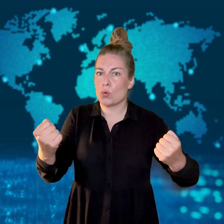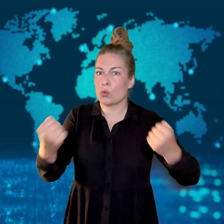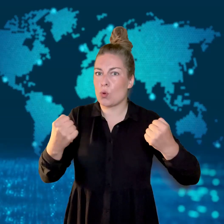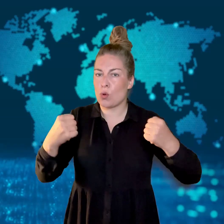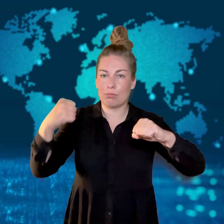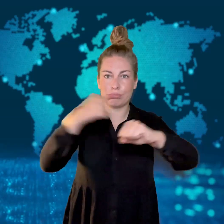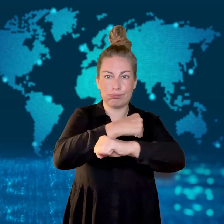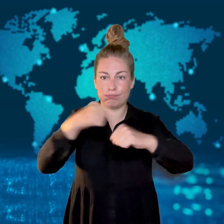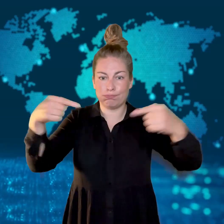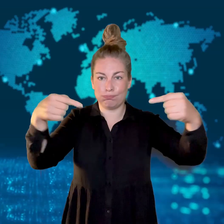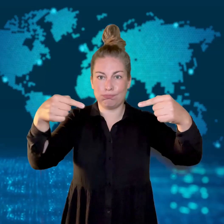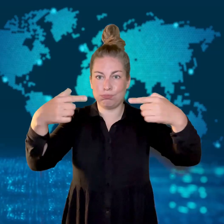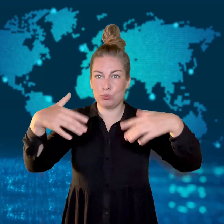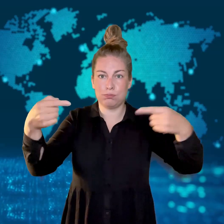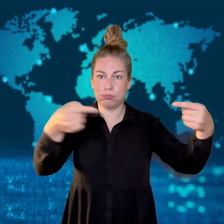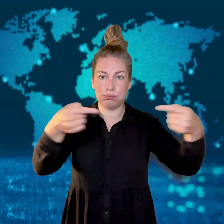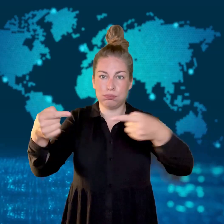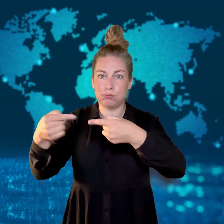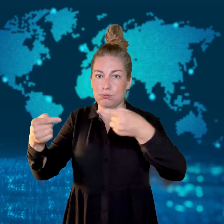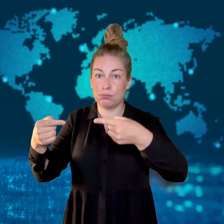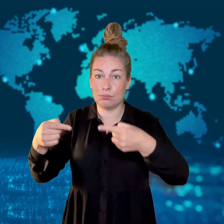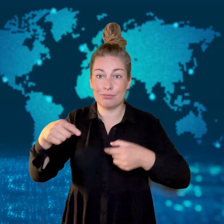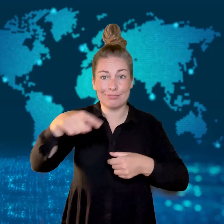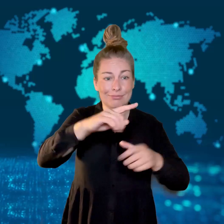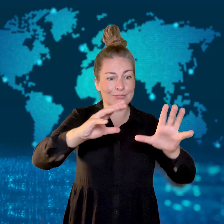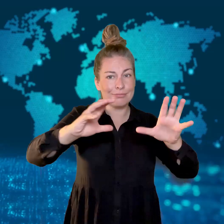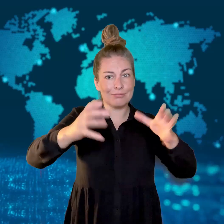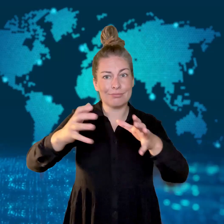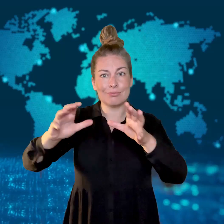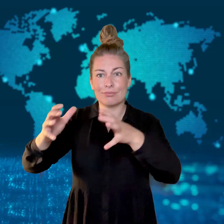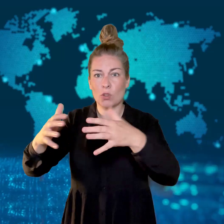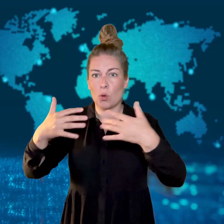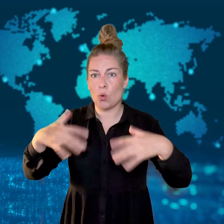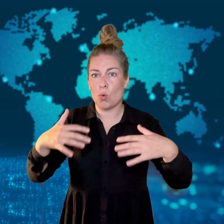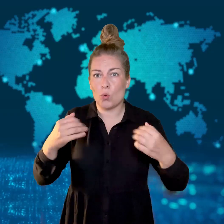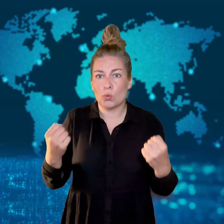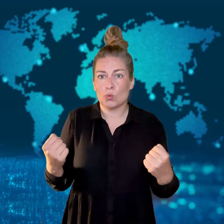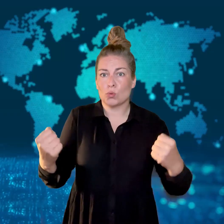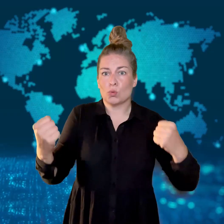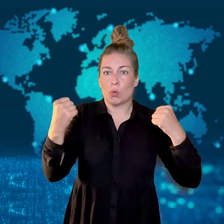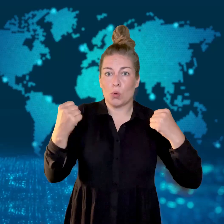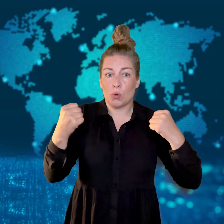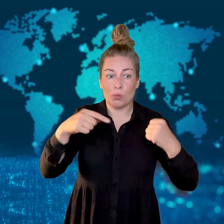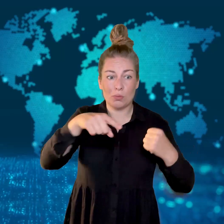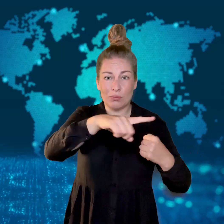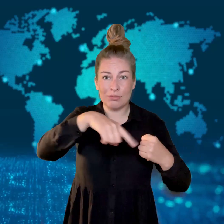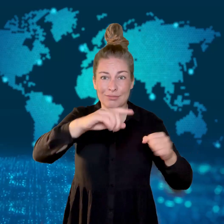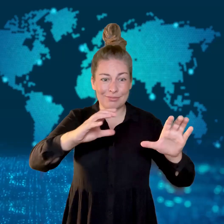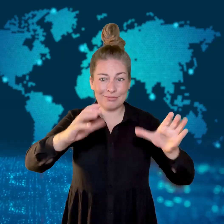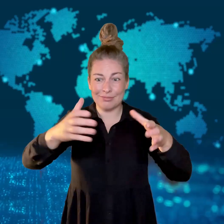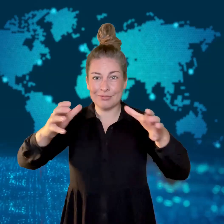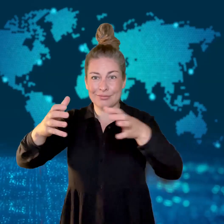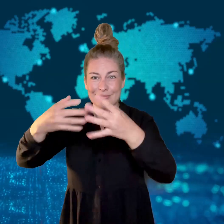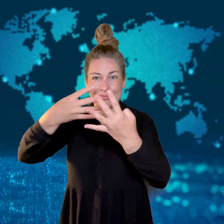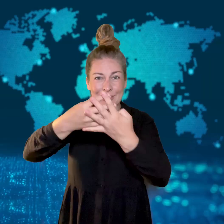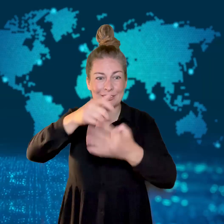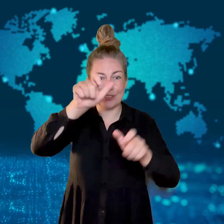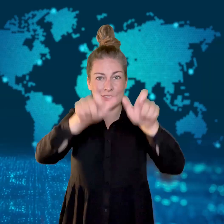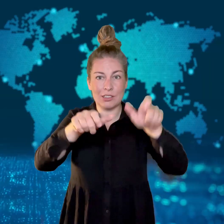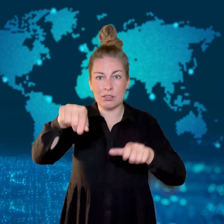Those gangs are powerful enough to overwhelm the guards that typically keep